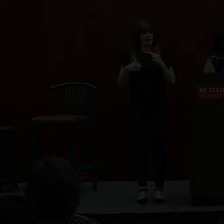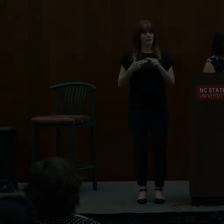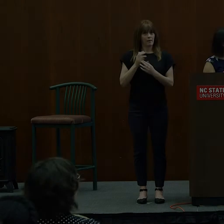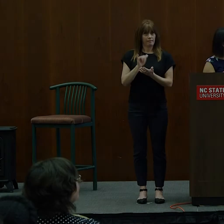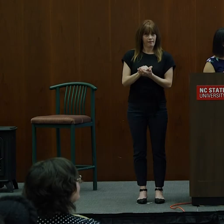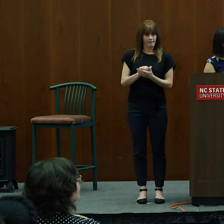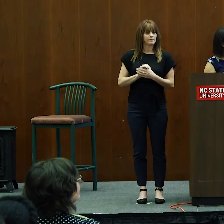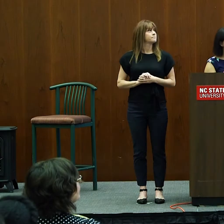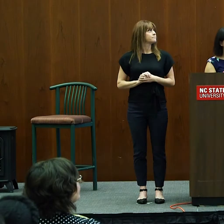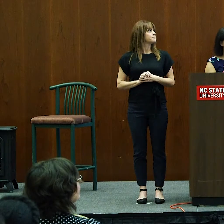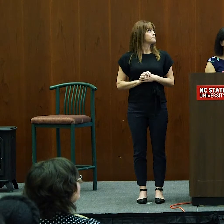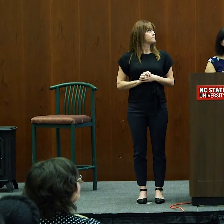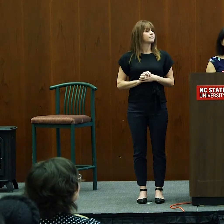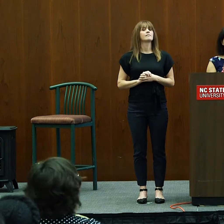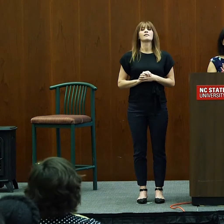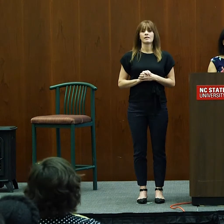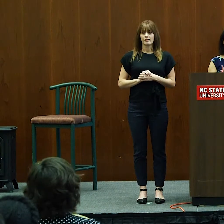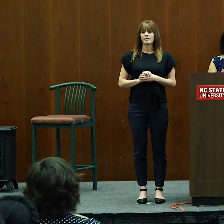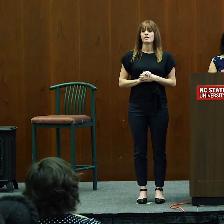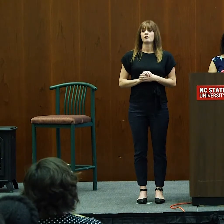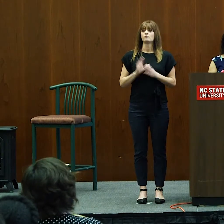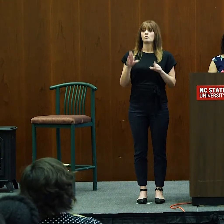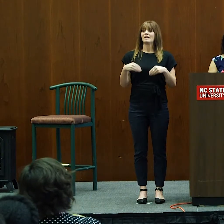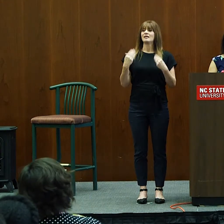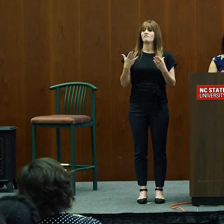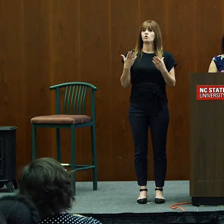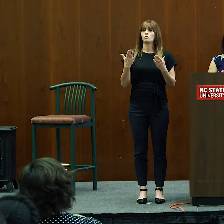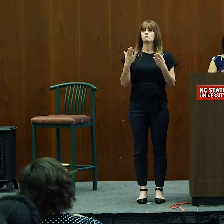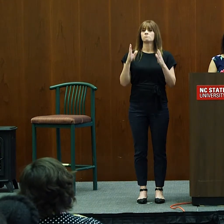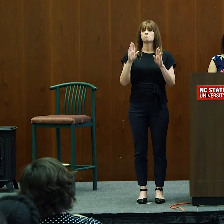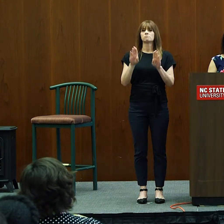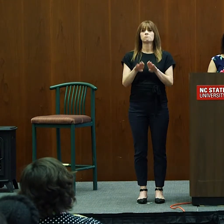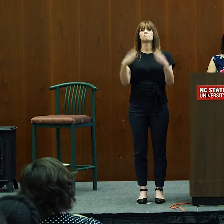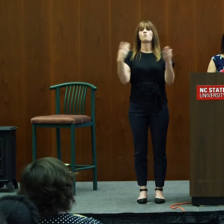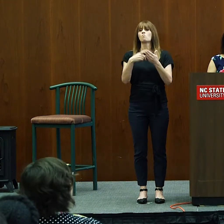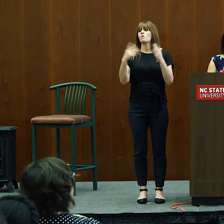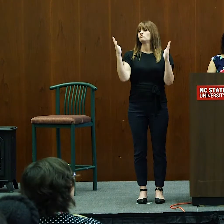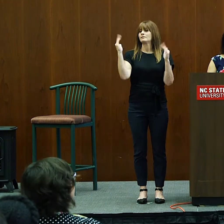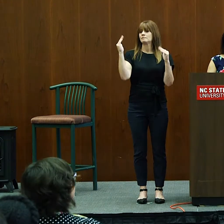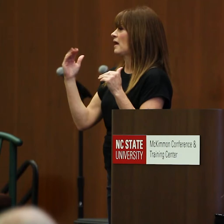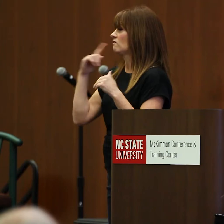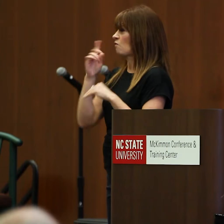So, let me just give you an overview of what to expect for the day. Then tell